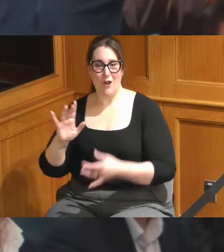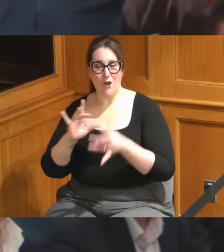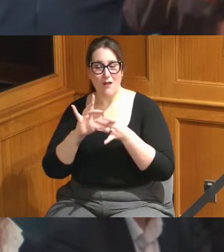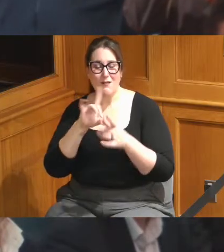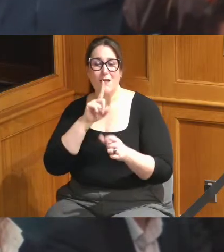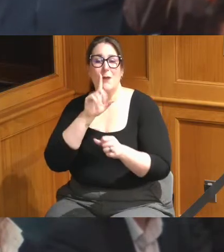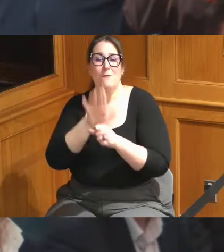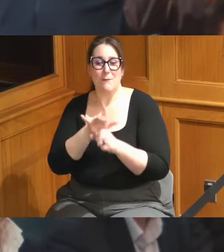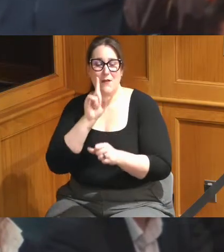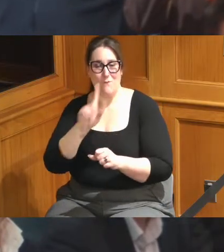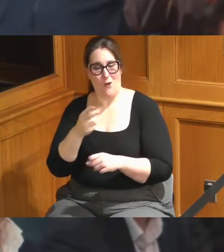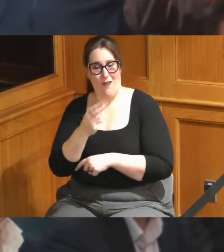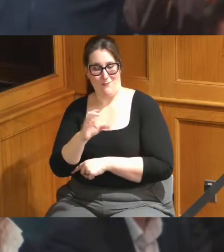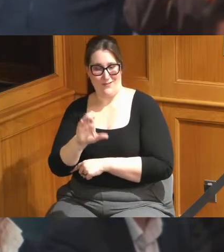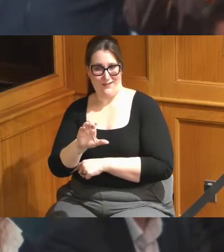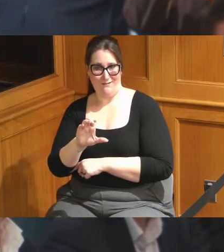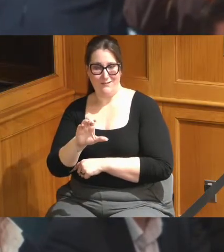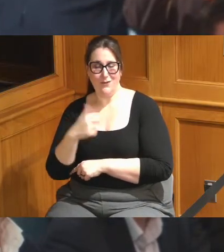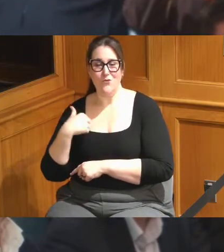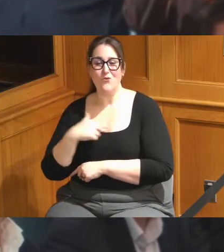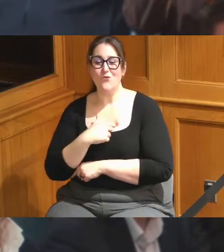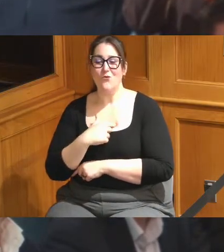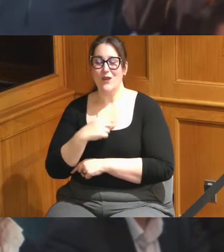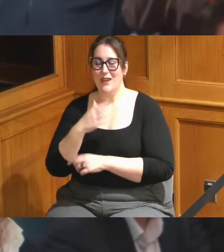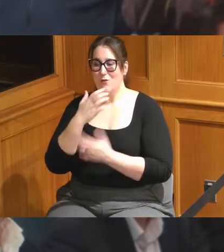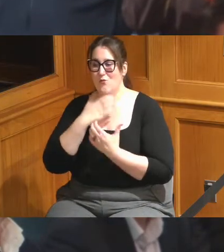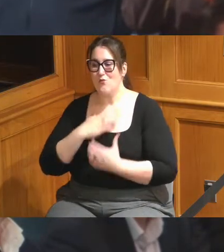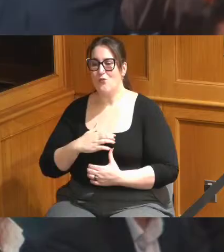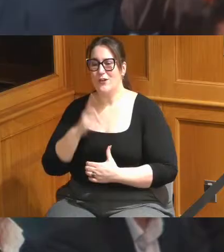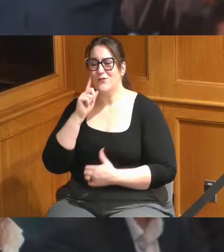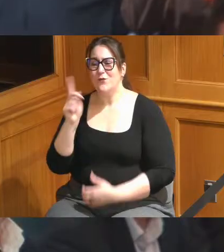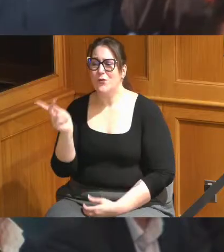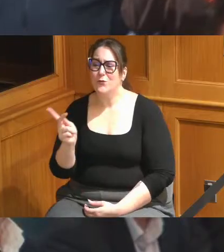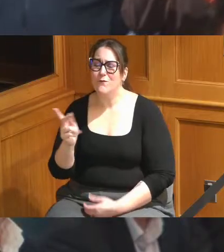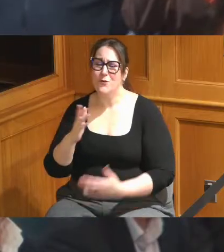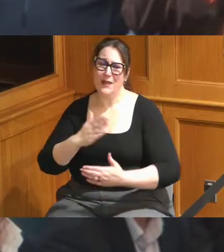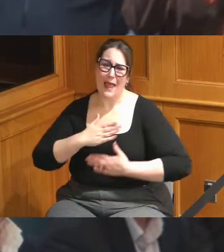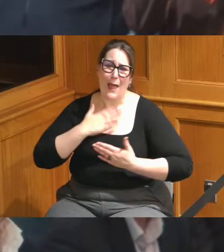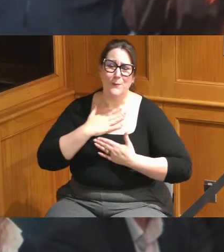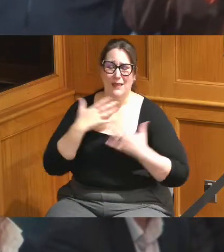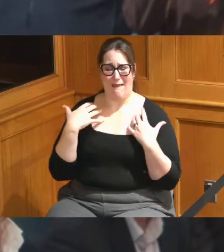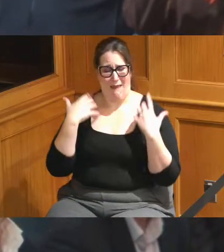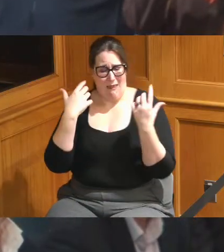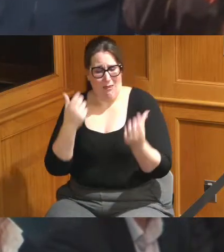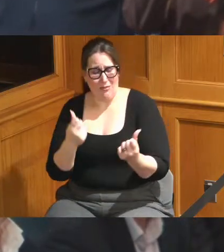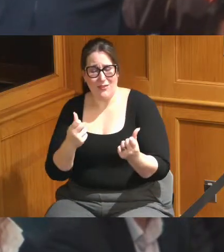Hamilton County. We extend our best wishes for a happy, healthy, and well-earned retirement.